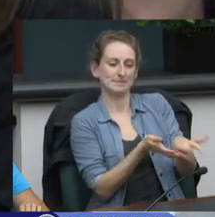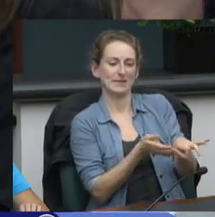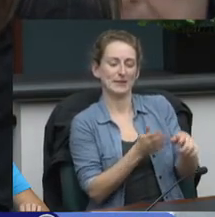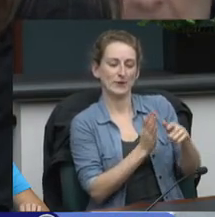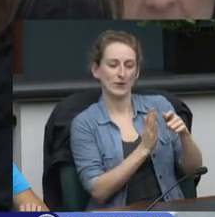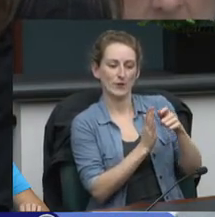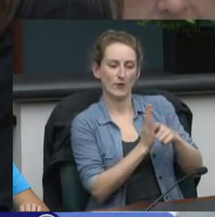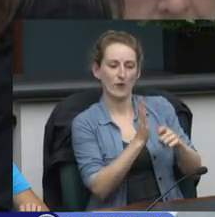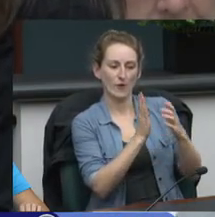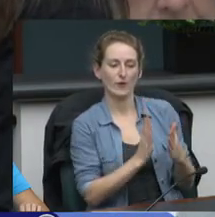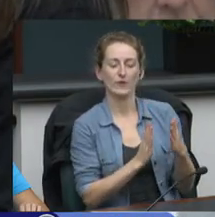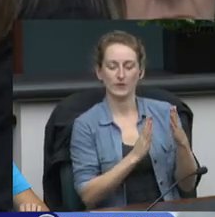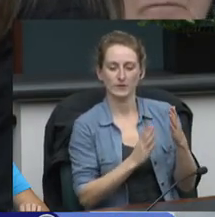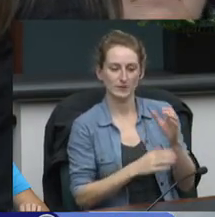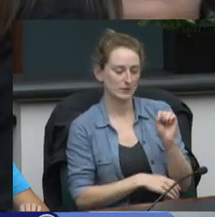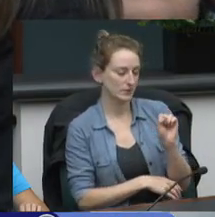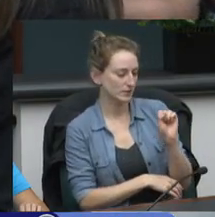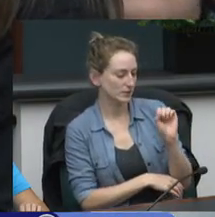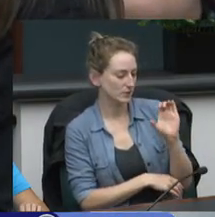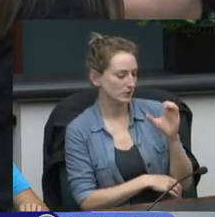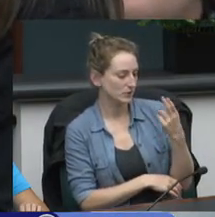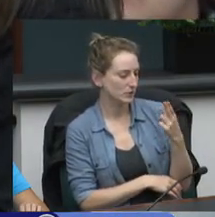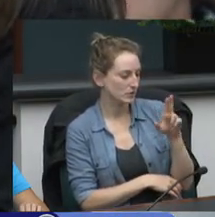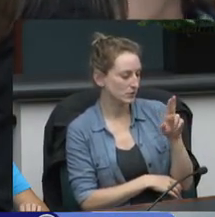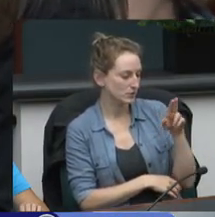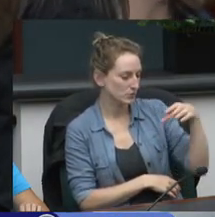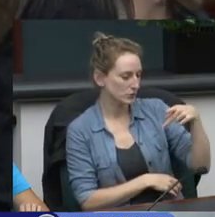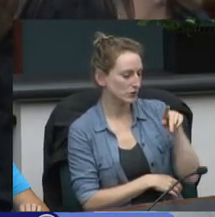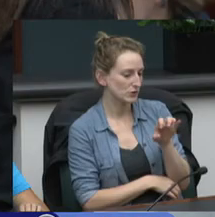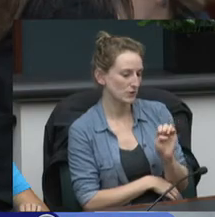requirements will not eliminate off off street parking but will instead